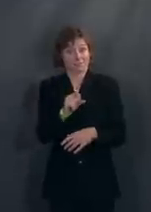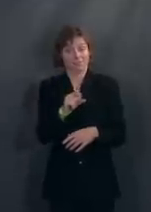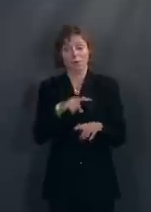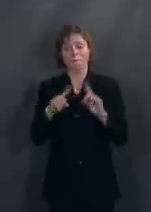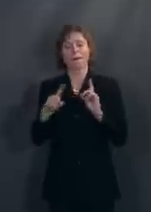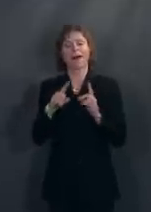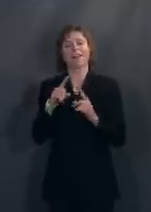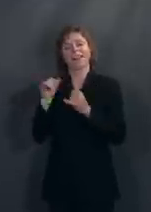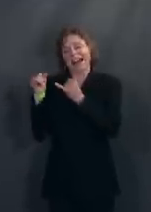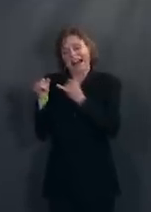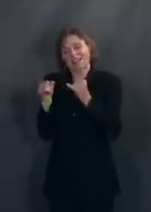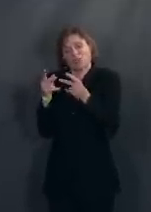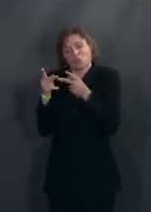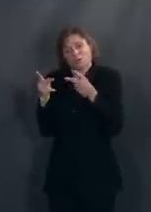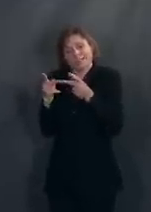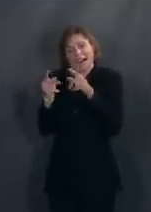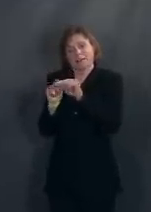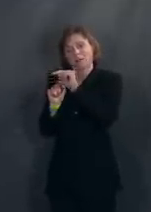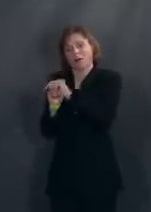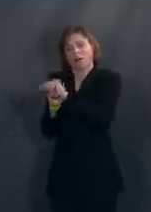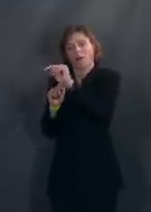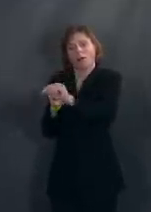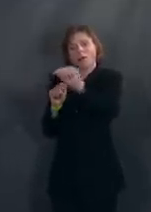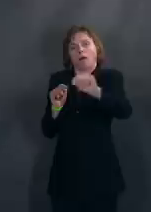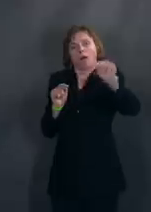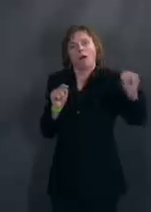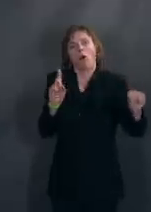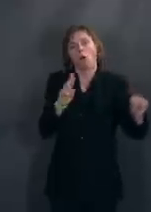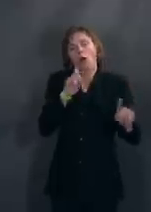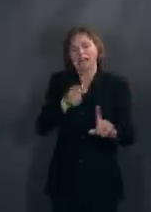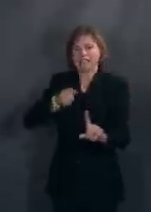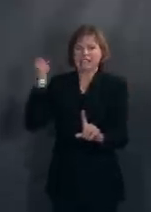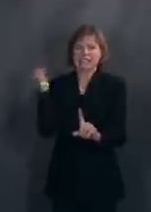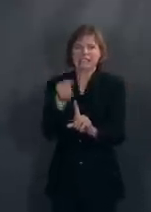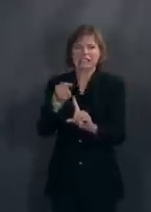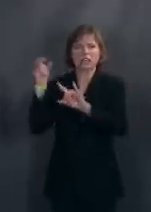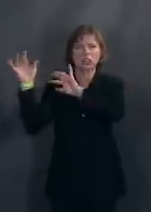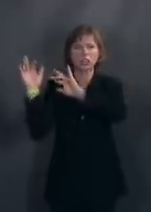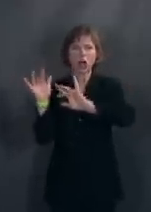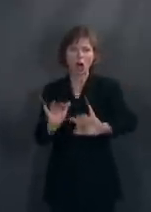in certain parts of the country that have been hard hit by snow, some of those sites are closed